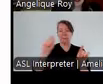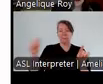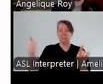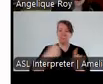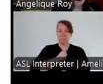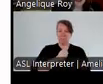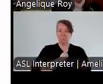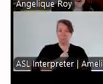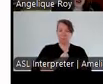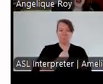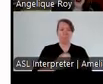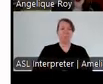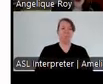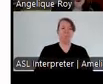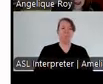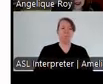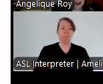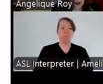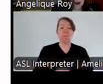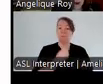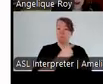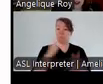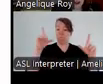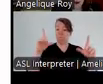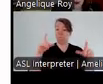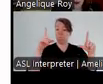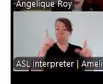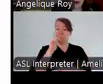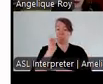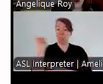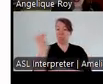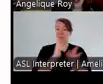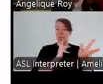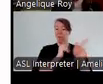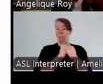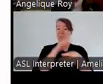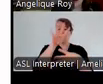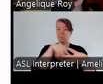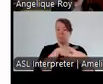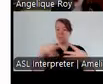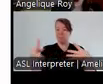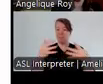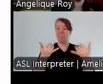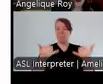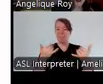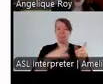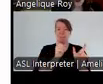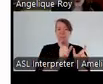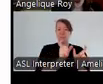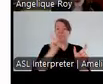(Angélique Roy) This is a snapshot of our updated Excel spreadsheet inventory where we added a column for icons to apply,